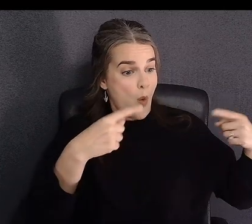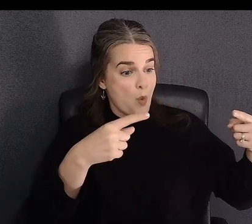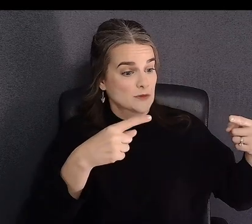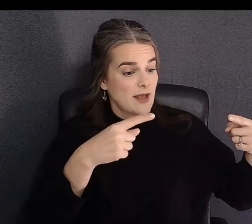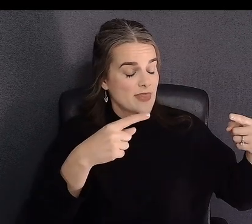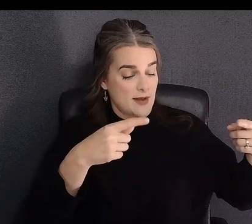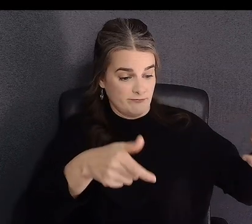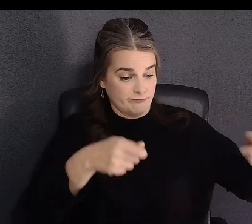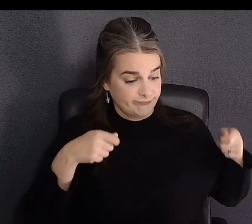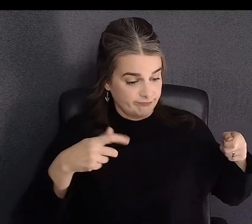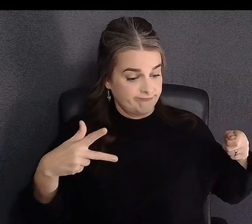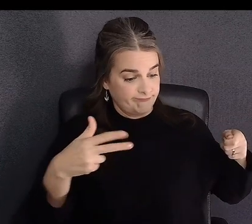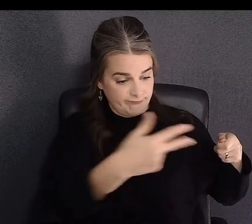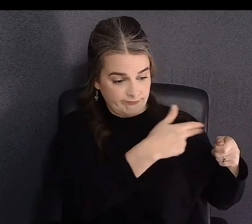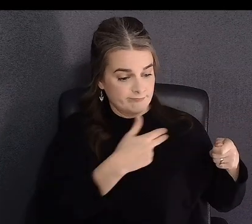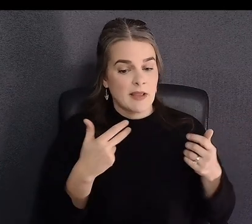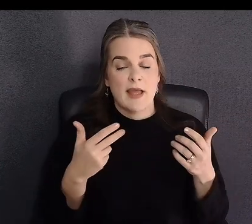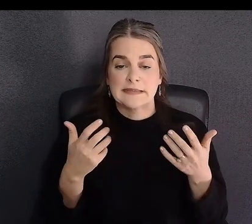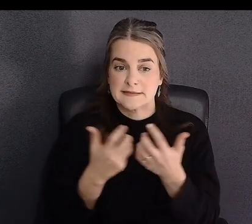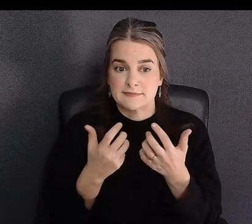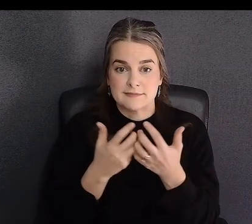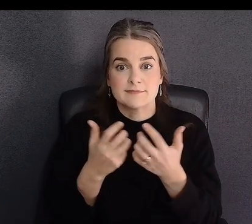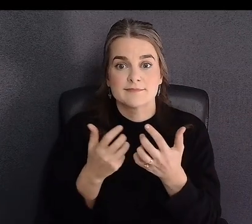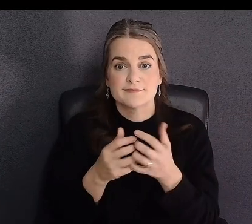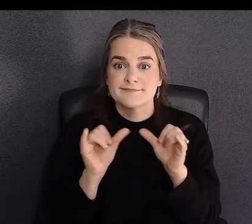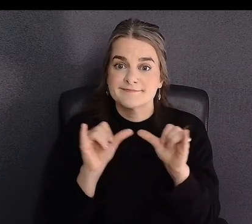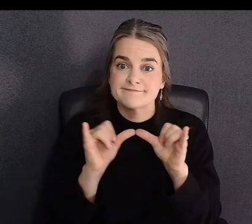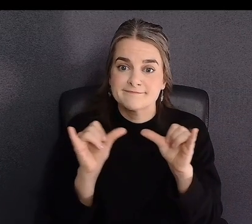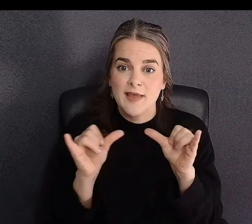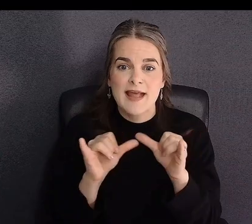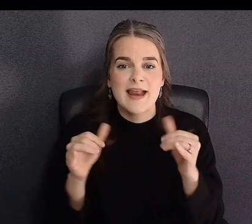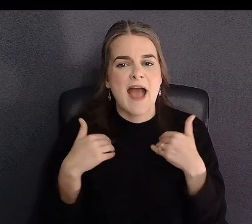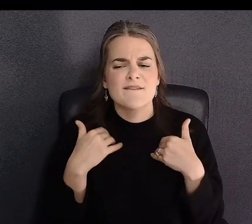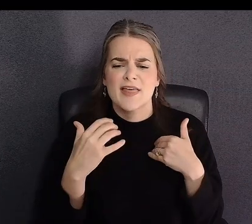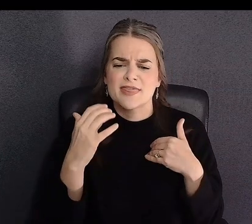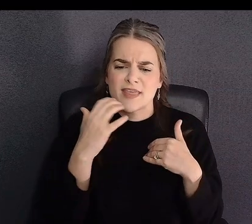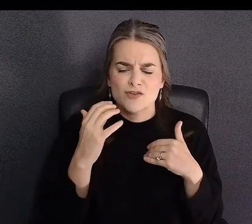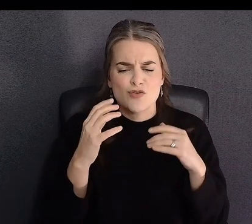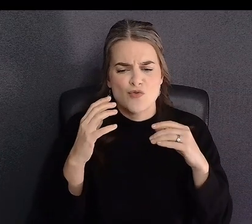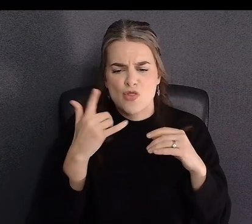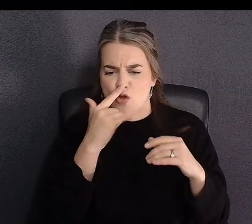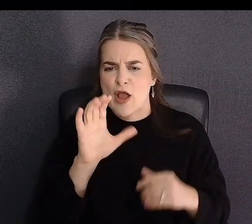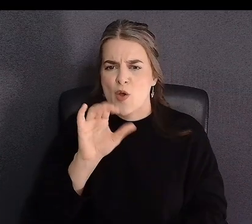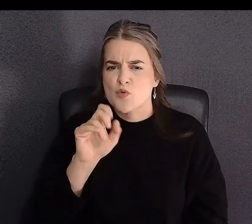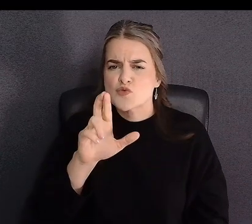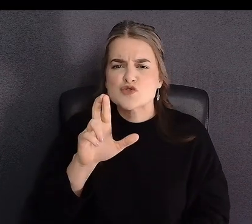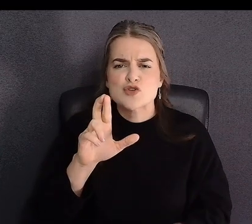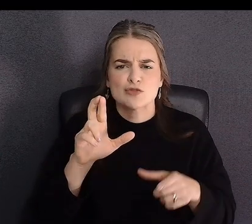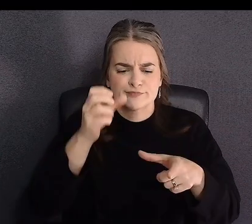Or they have thicker, coaster-like squares and circles that can be used as well.